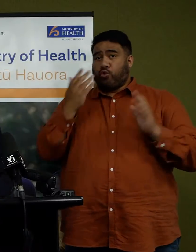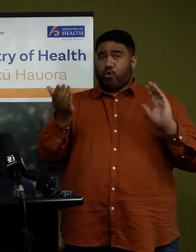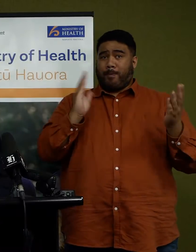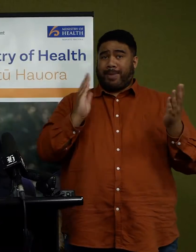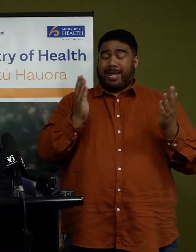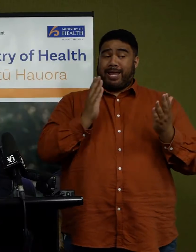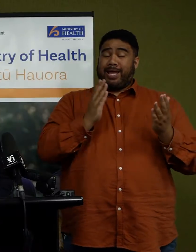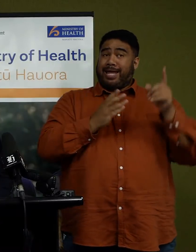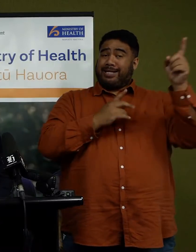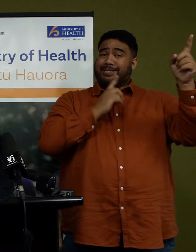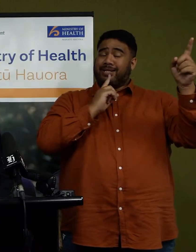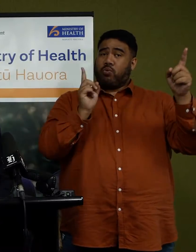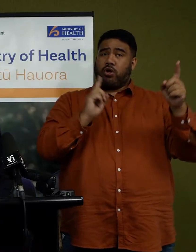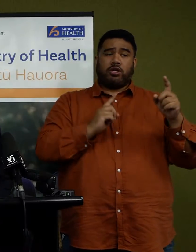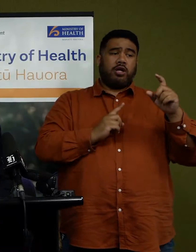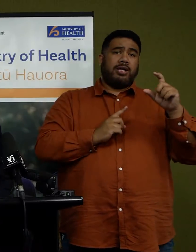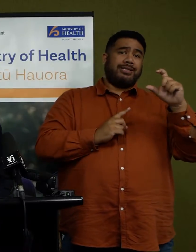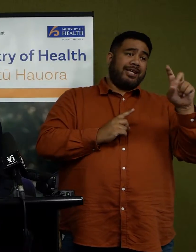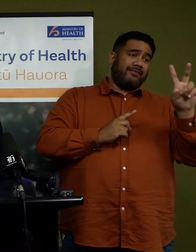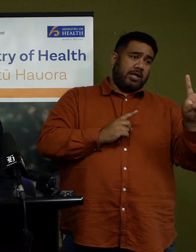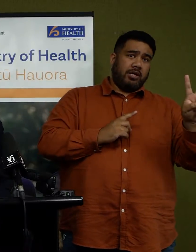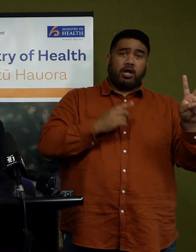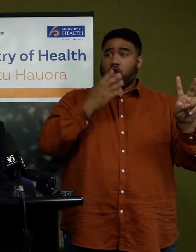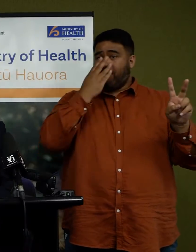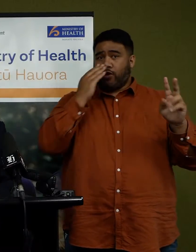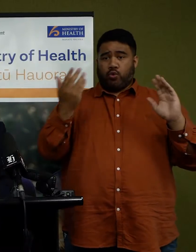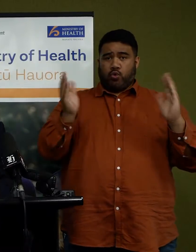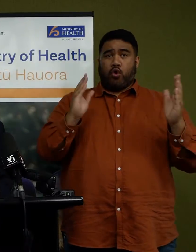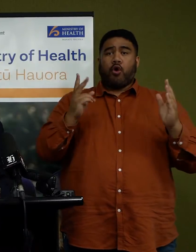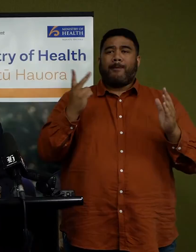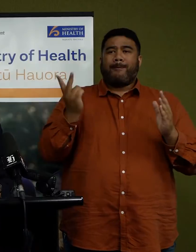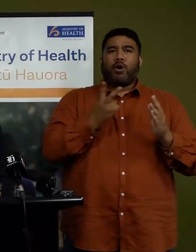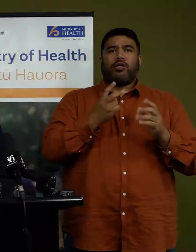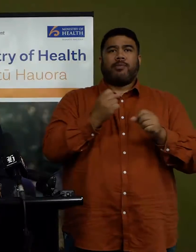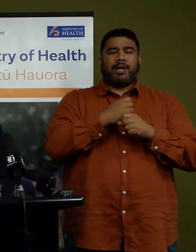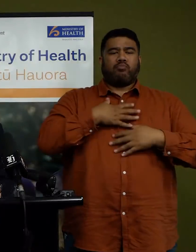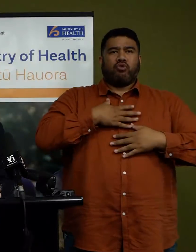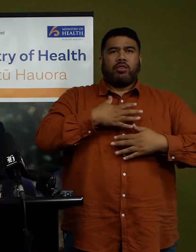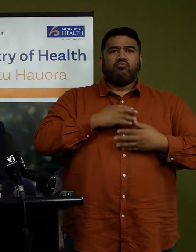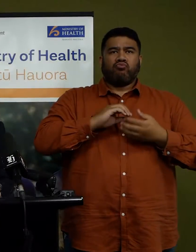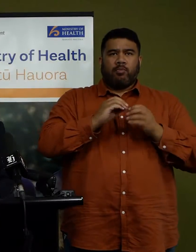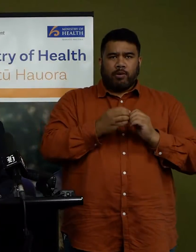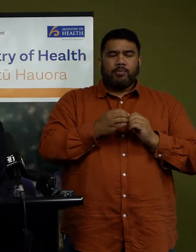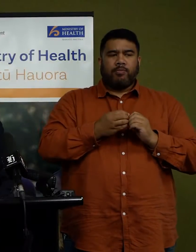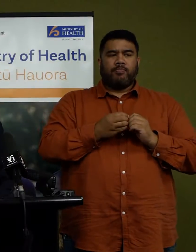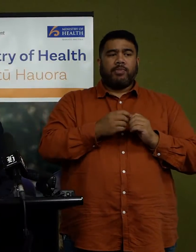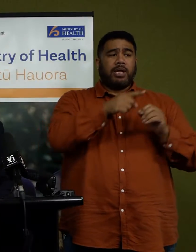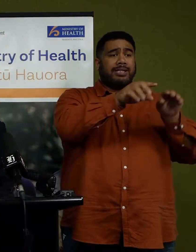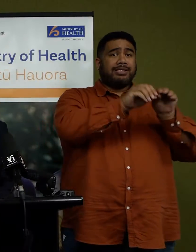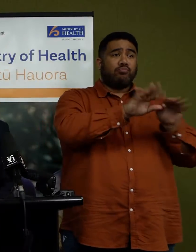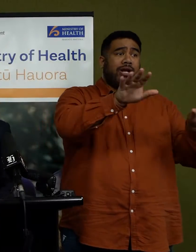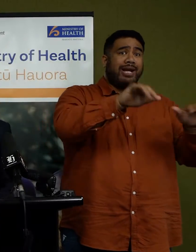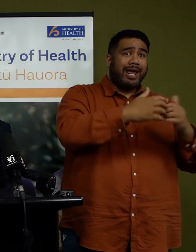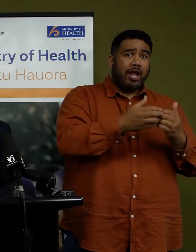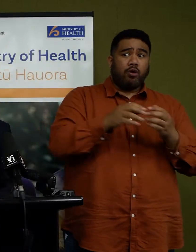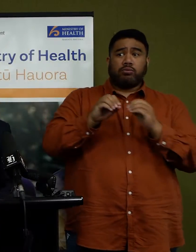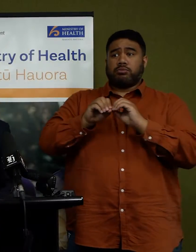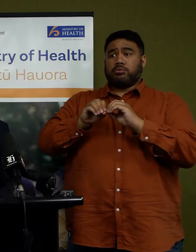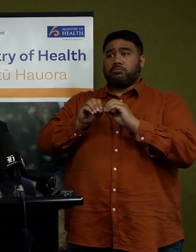Both COVID-19 and influenza cause respiratory disease and spread in the same way via small droplets of fluid